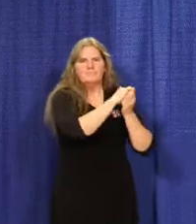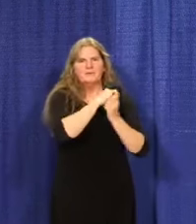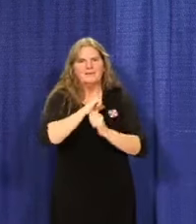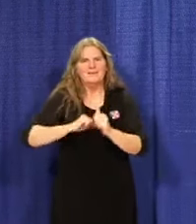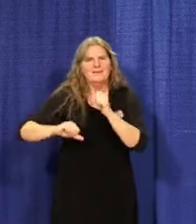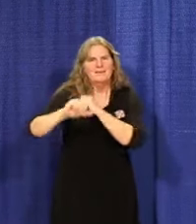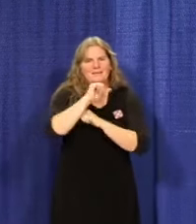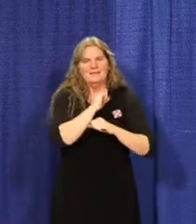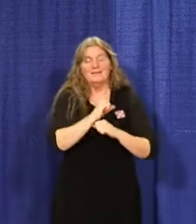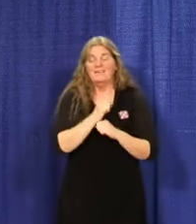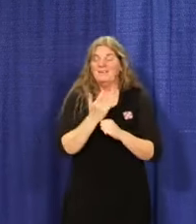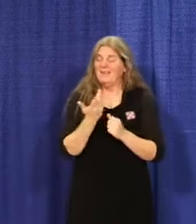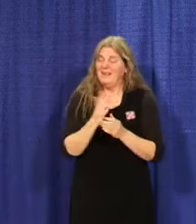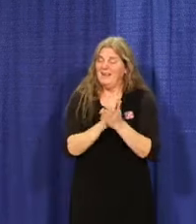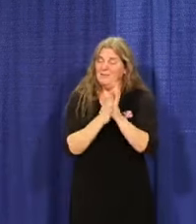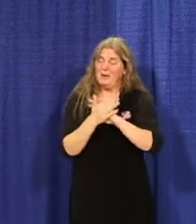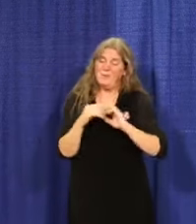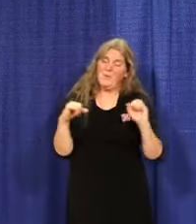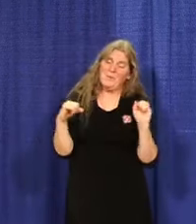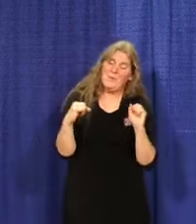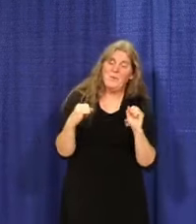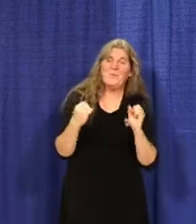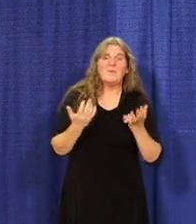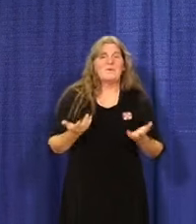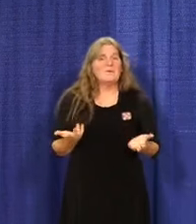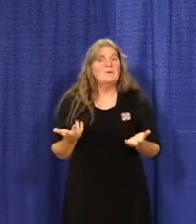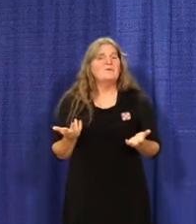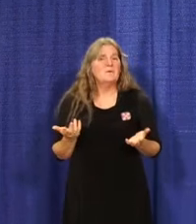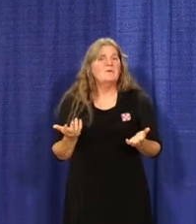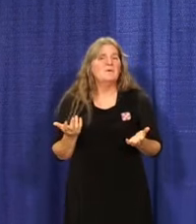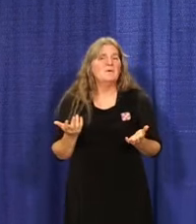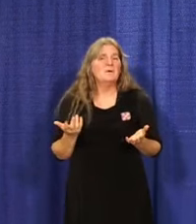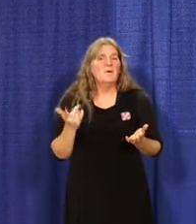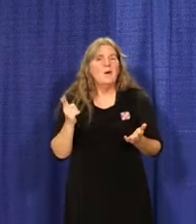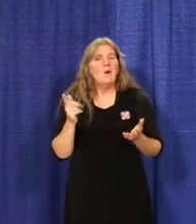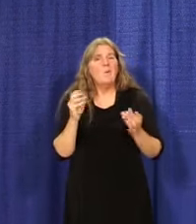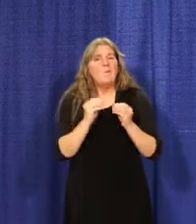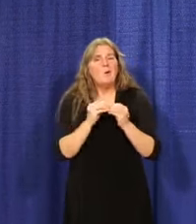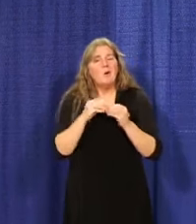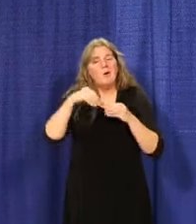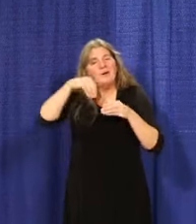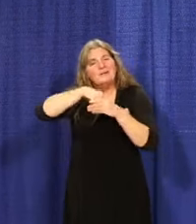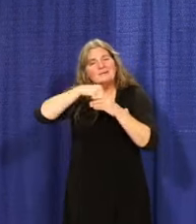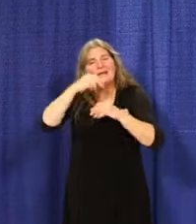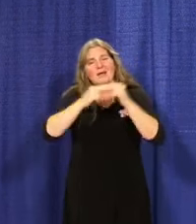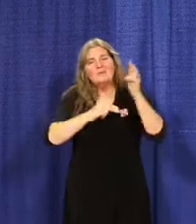colder months when we will be spending more time inside.